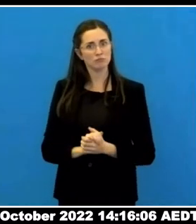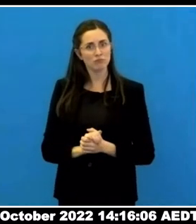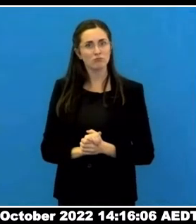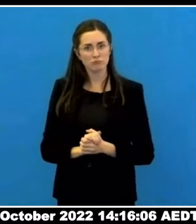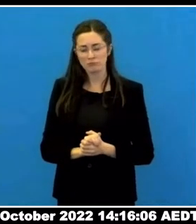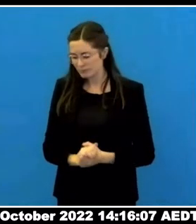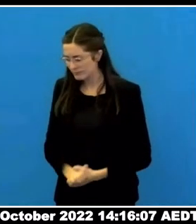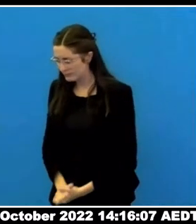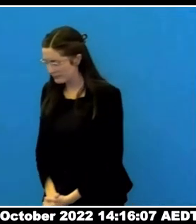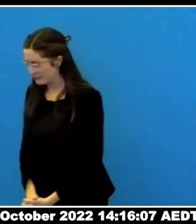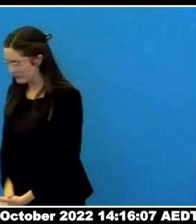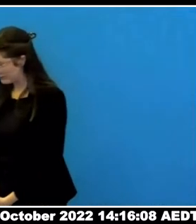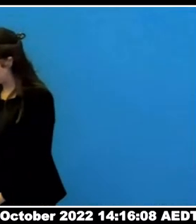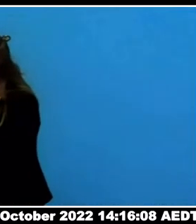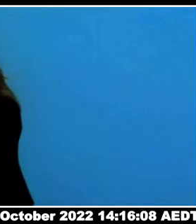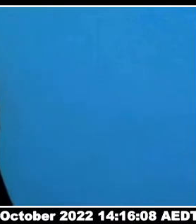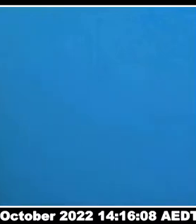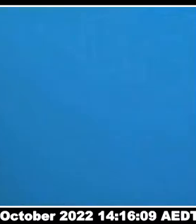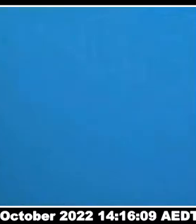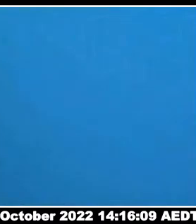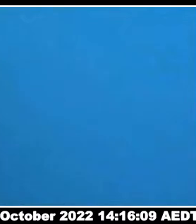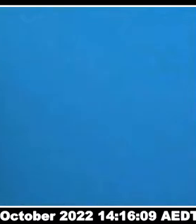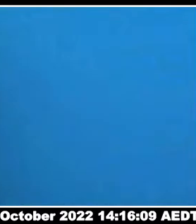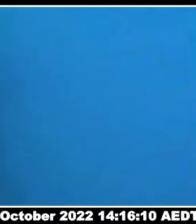For the first two years we didn't know that our daughter's nappies